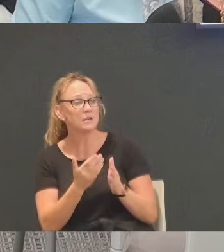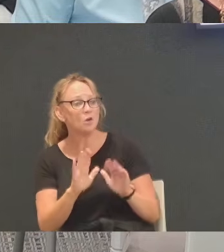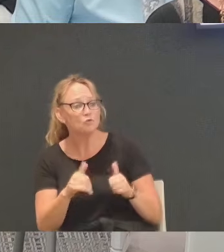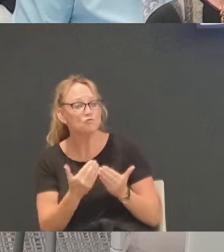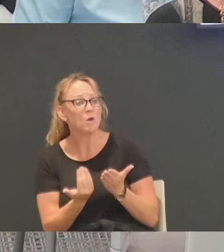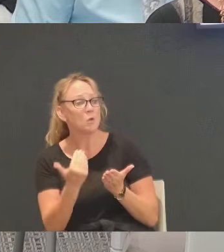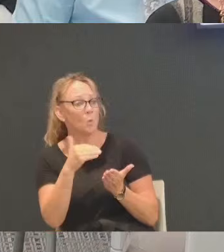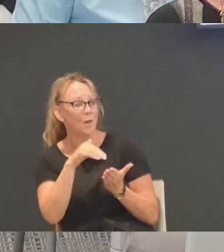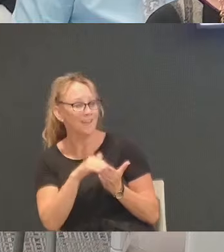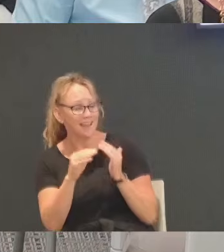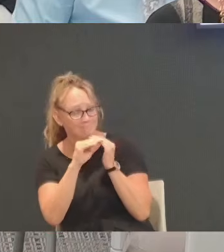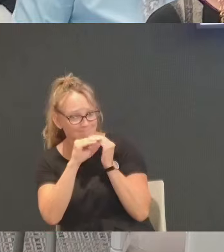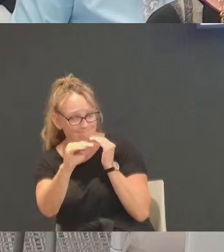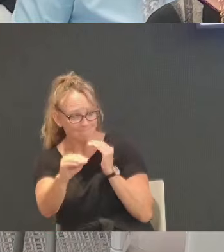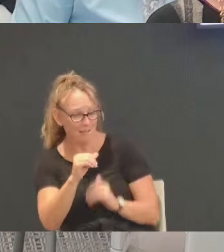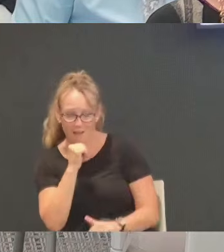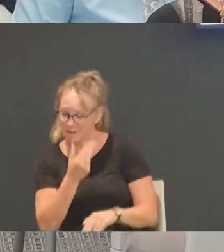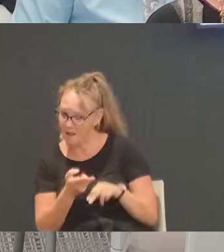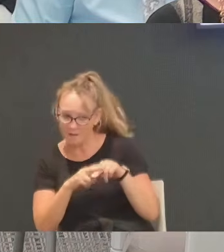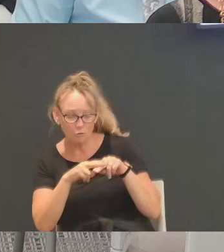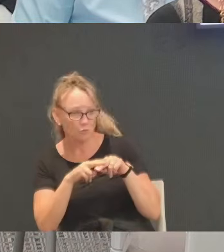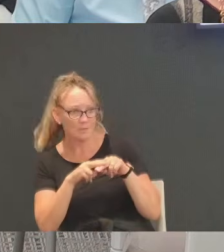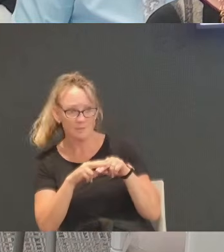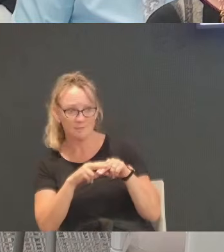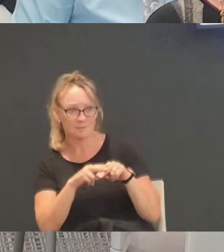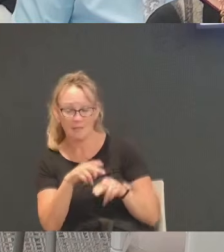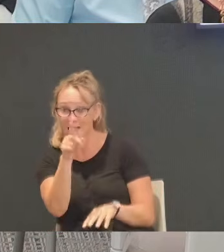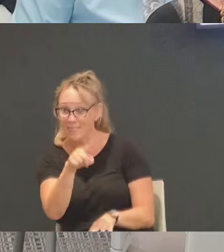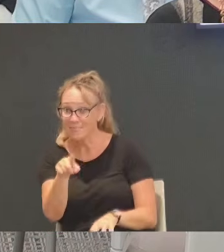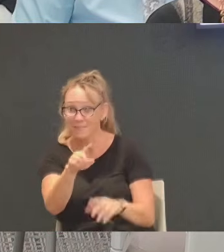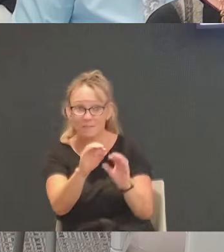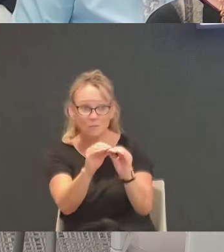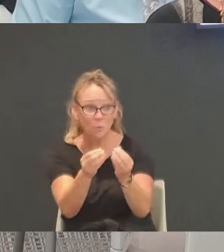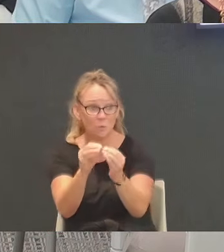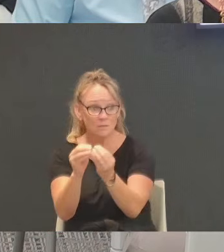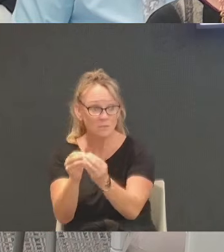these organizations and especially these nonprofit organizations need to take a look at their budgets